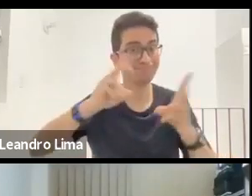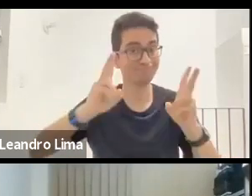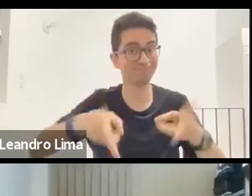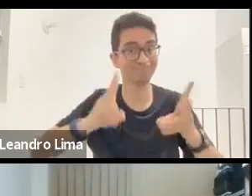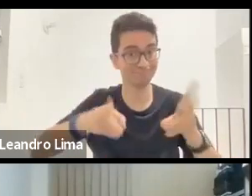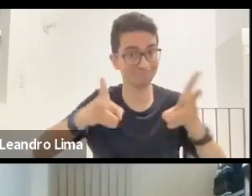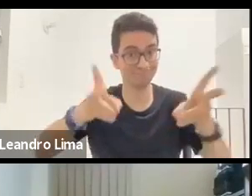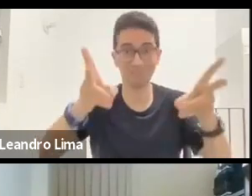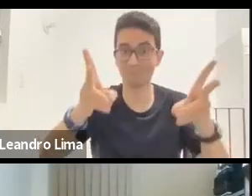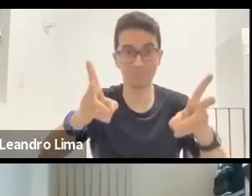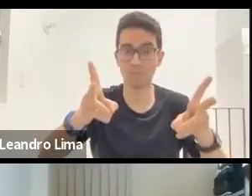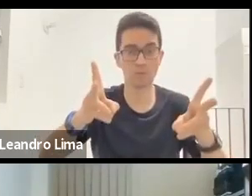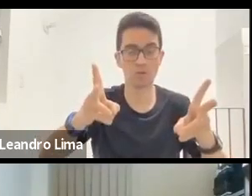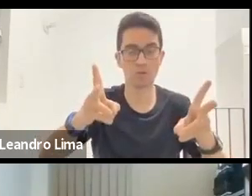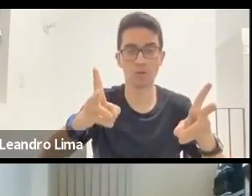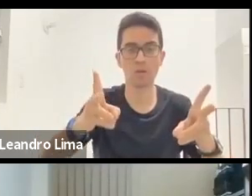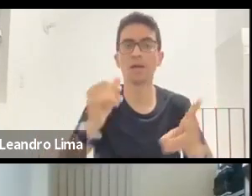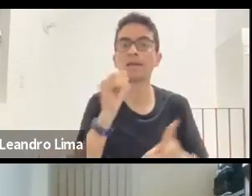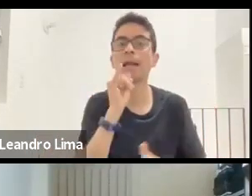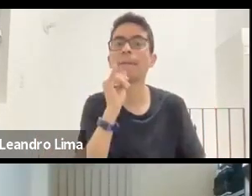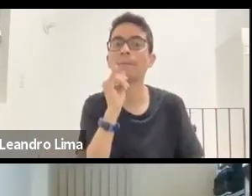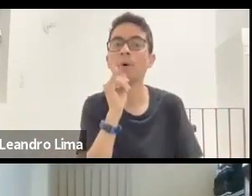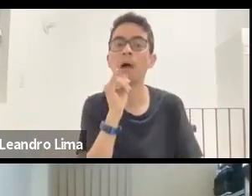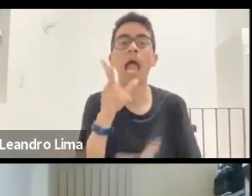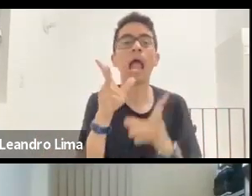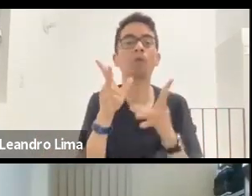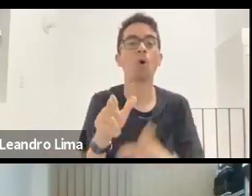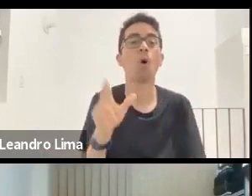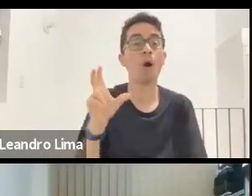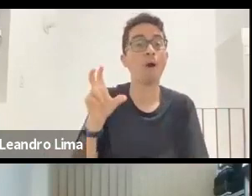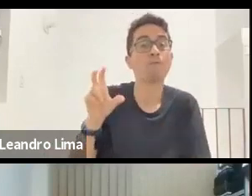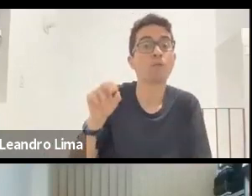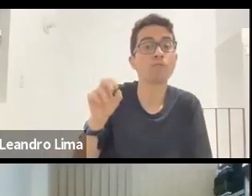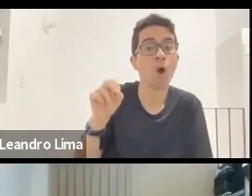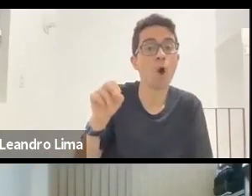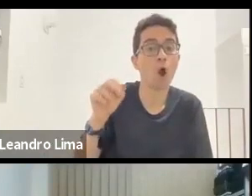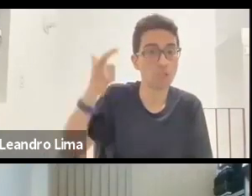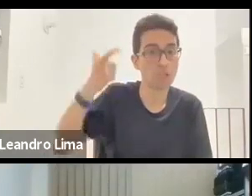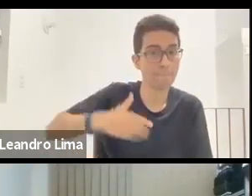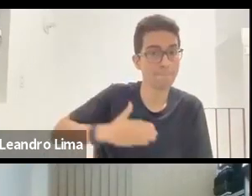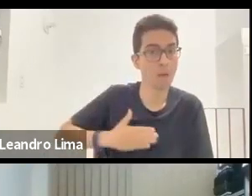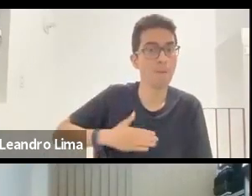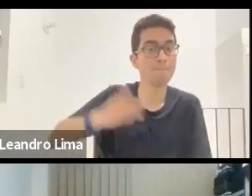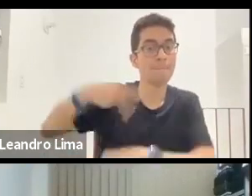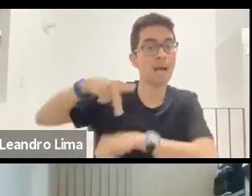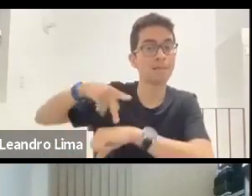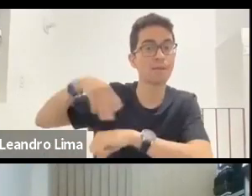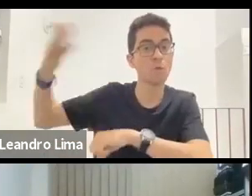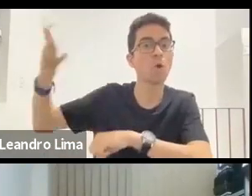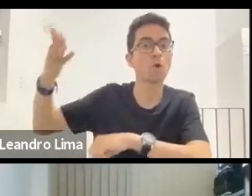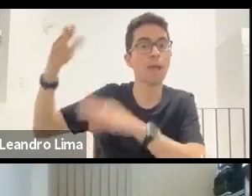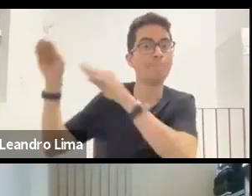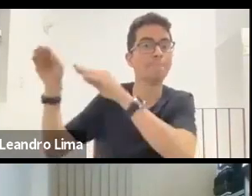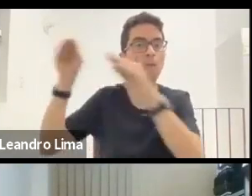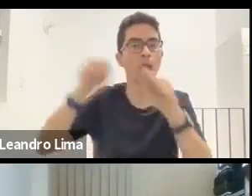people people like my grandparents people like my grandparents who were immigrants and were immigrants and make them Americans as fast as possible.